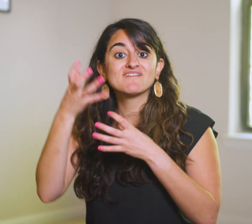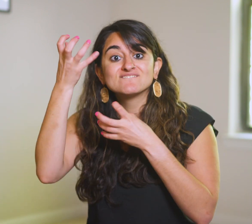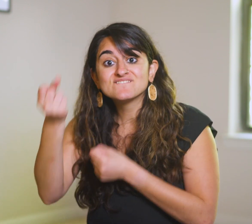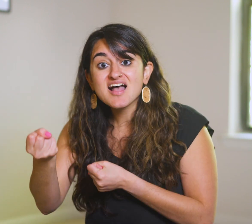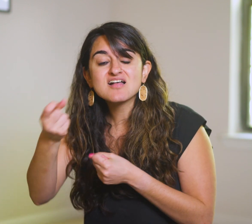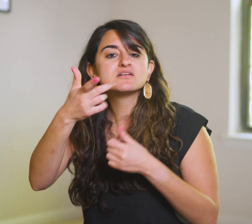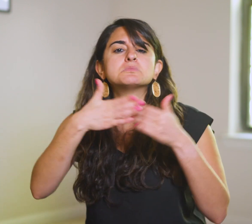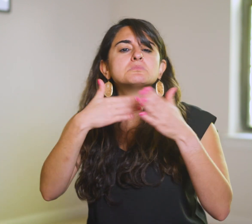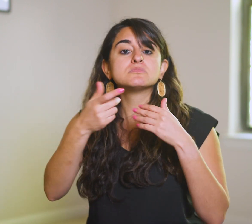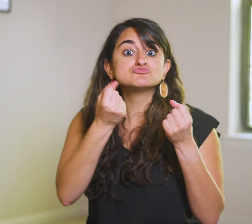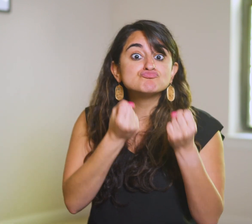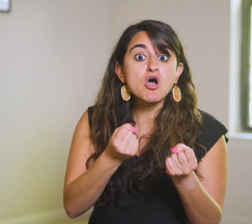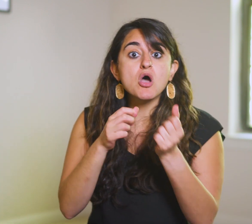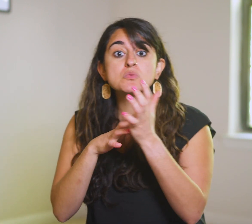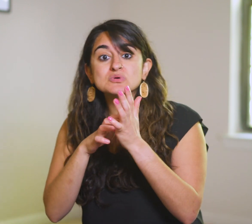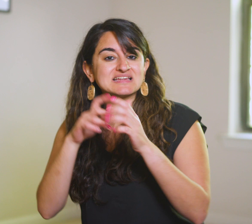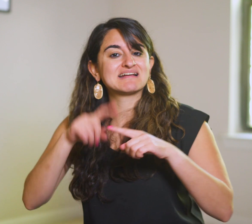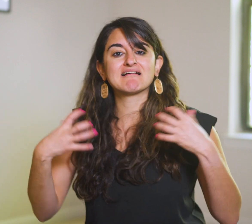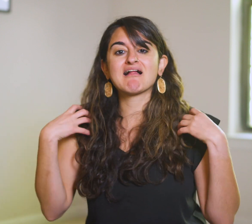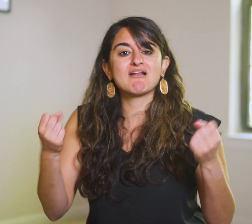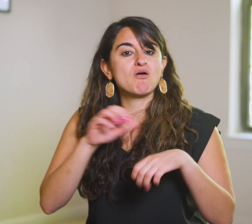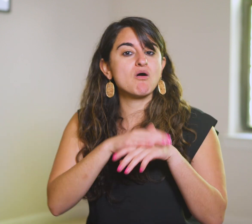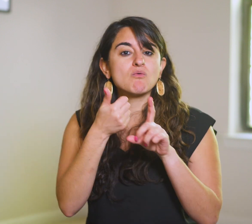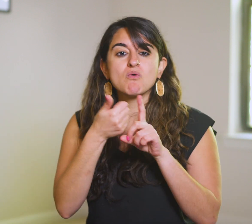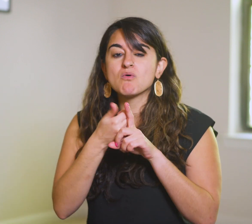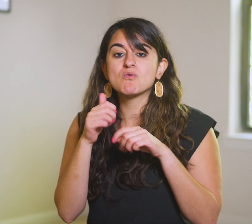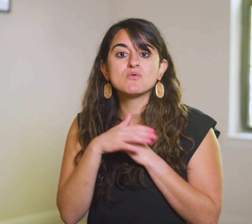Faith, no matter how strong, can’t heal on its own.